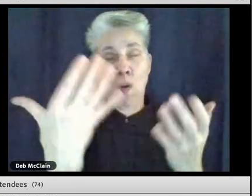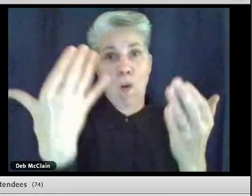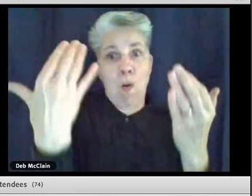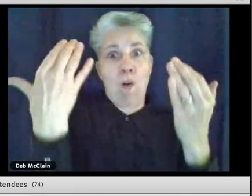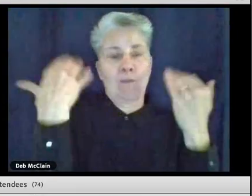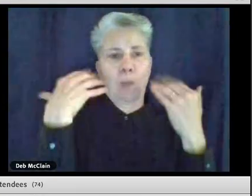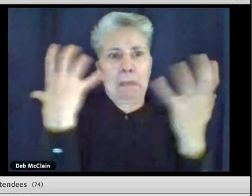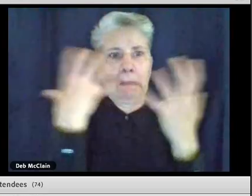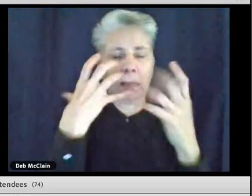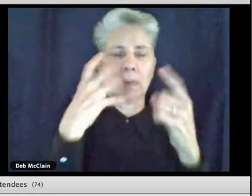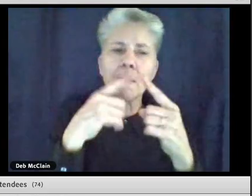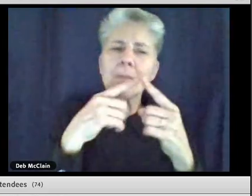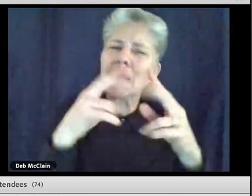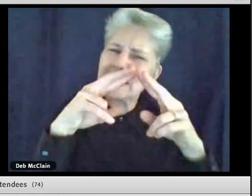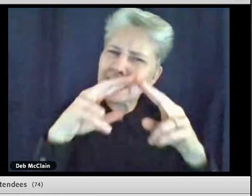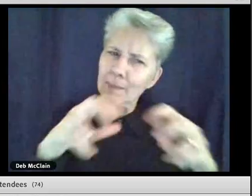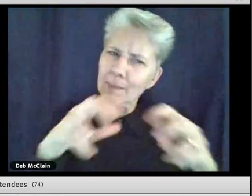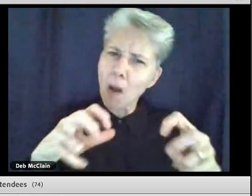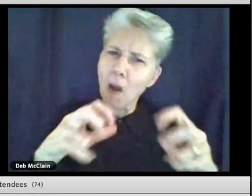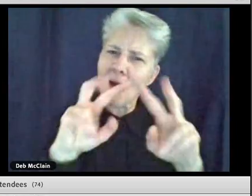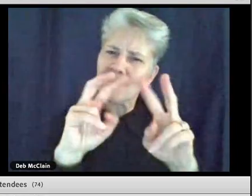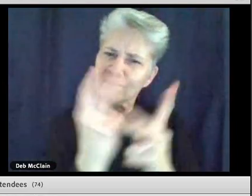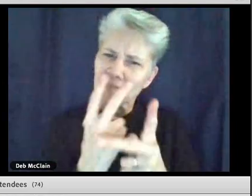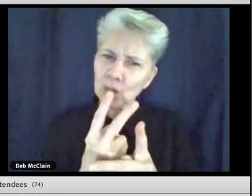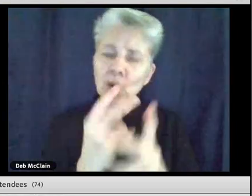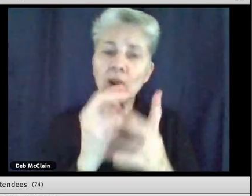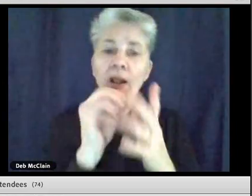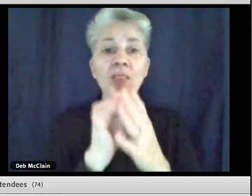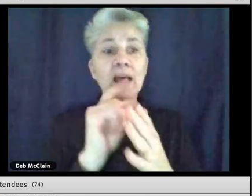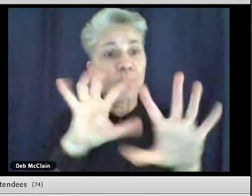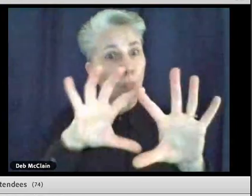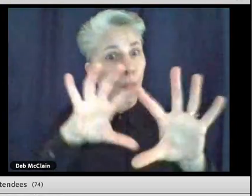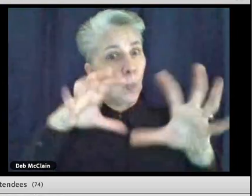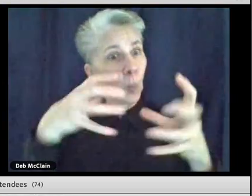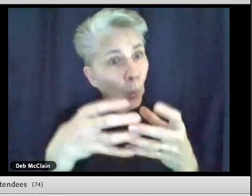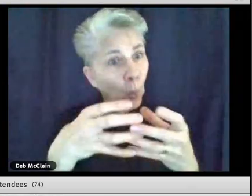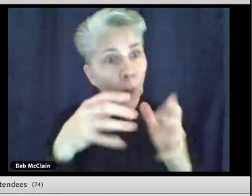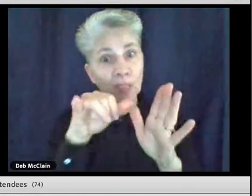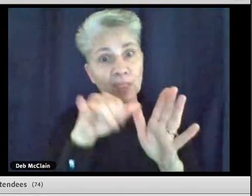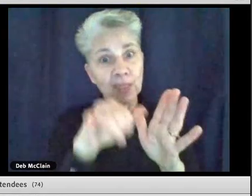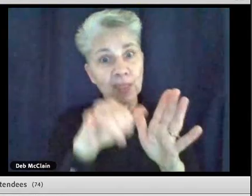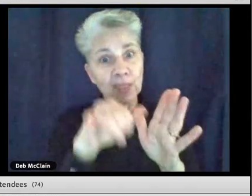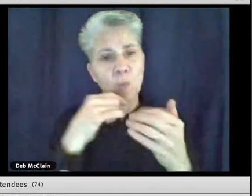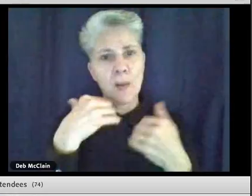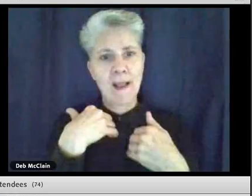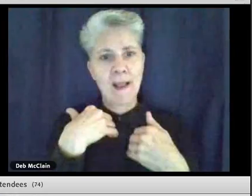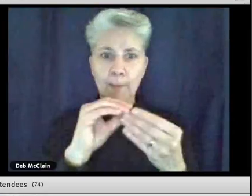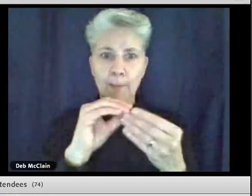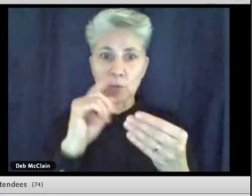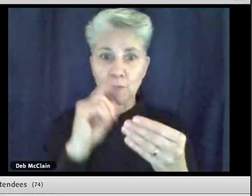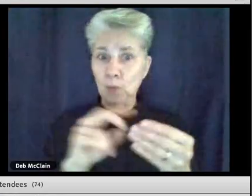So take that apart. So that's for the world, and then we also have some numbers for the US,